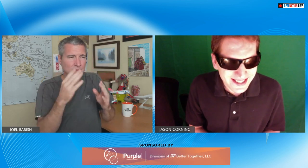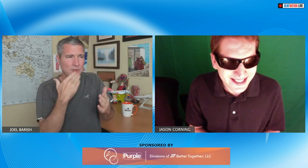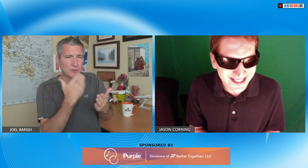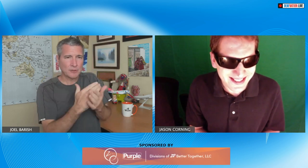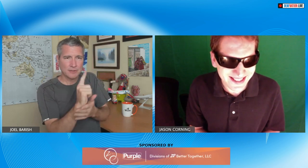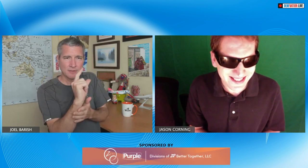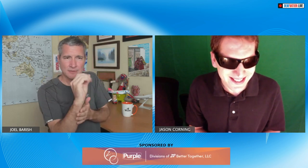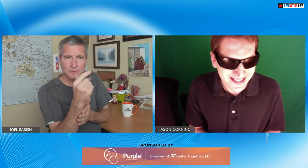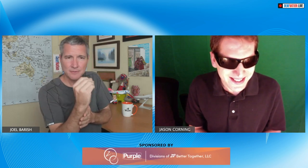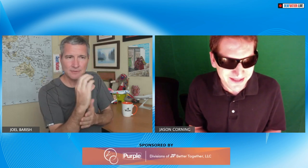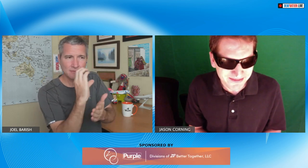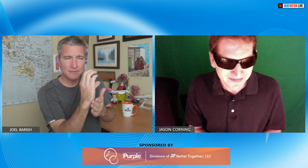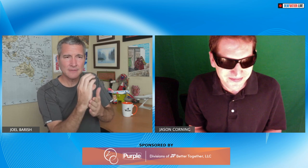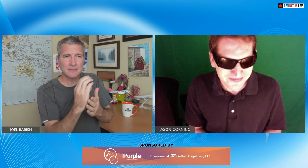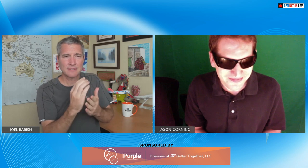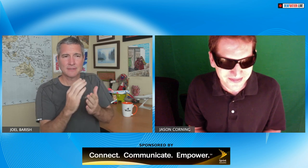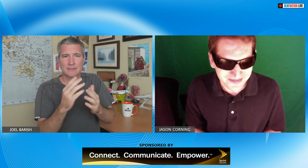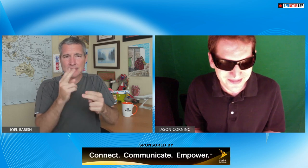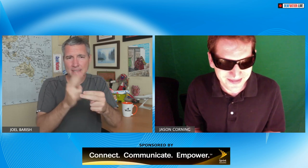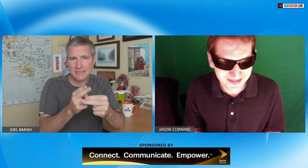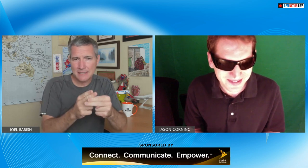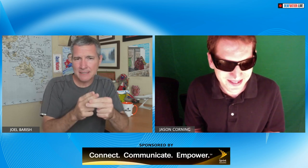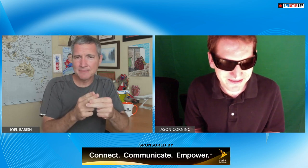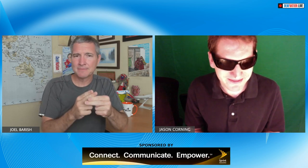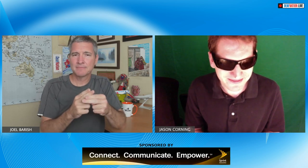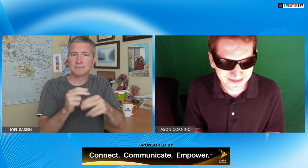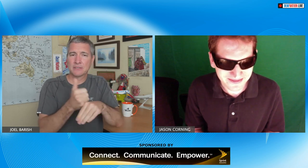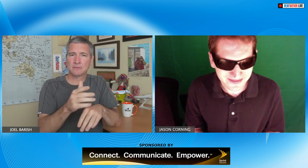you have a great logo and name